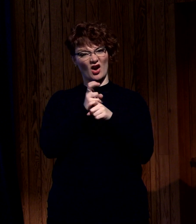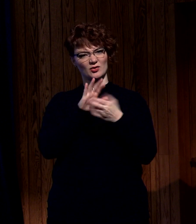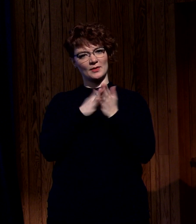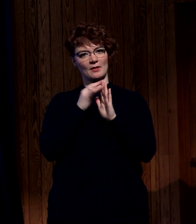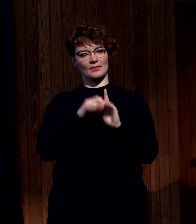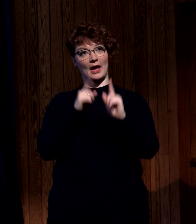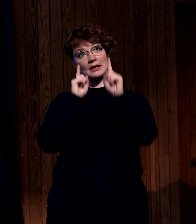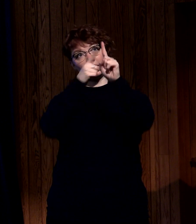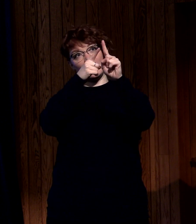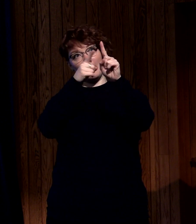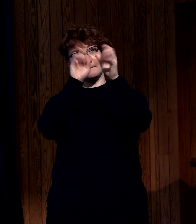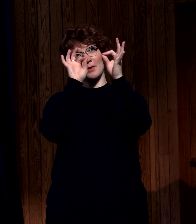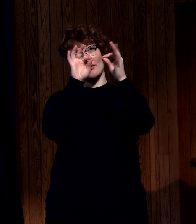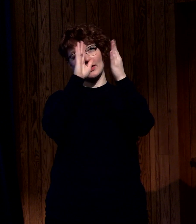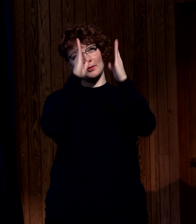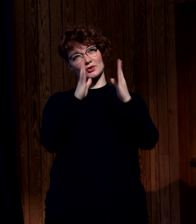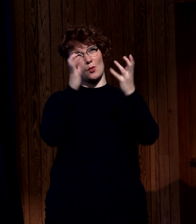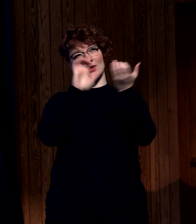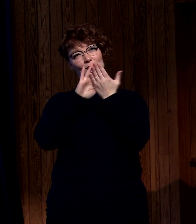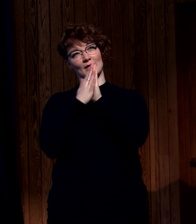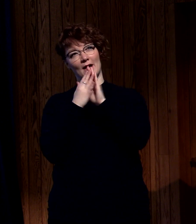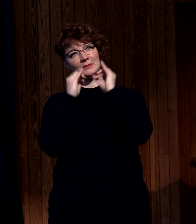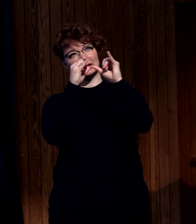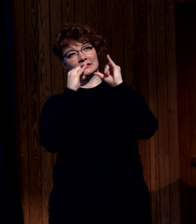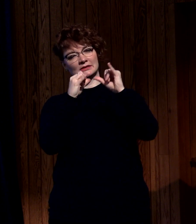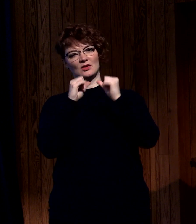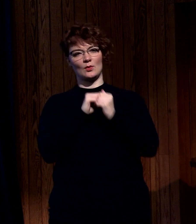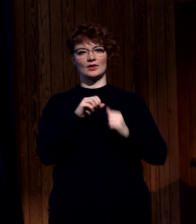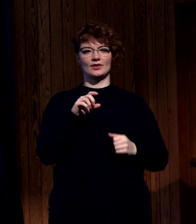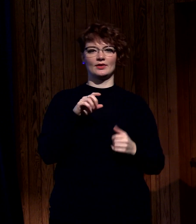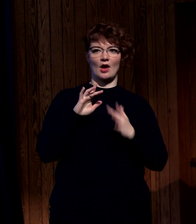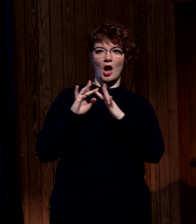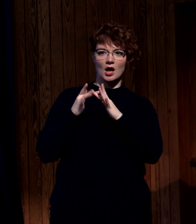you might have in your mind, with the digital age, marketing,